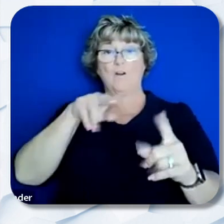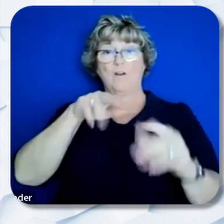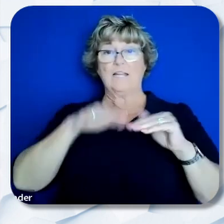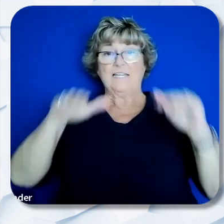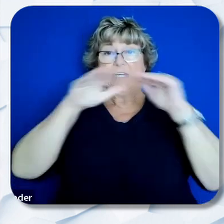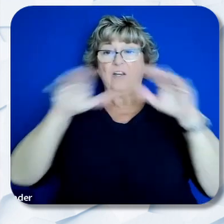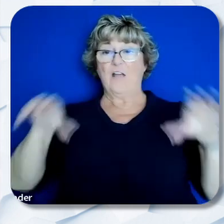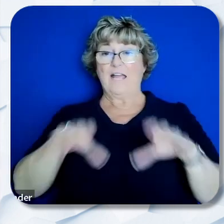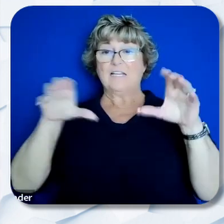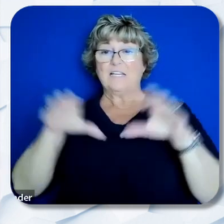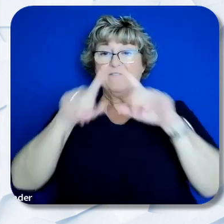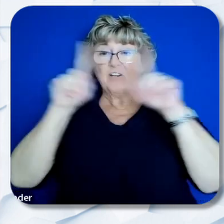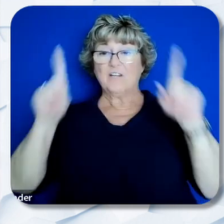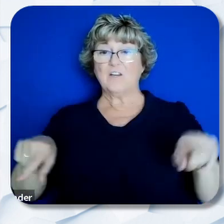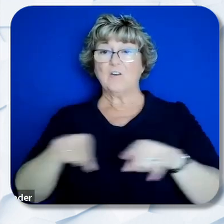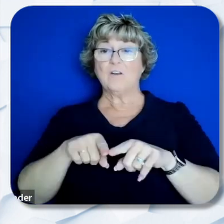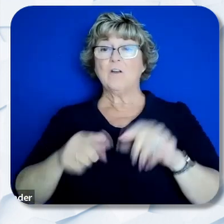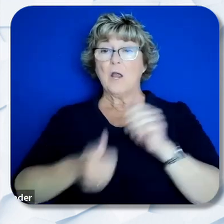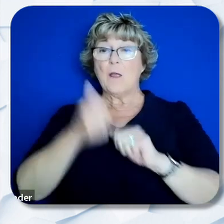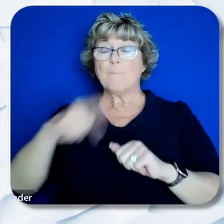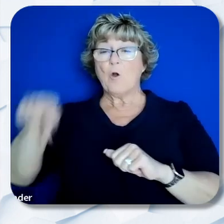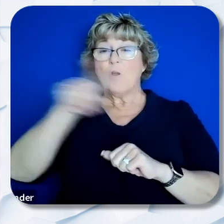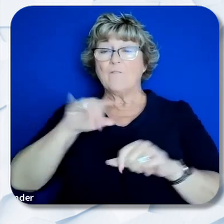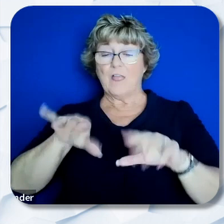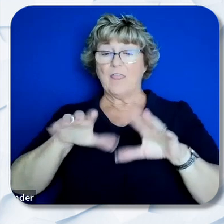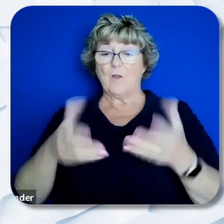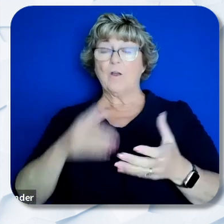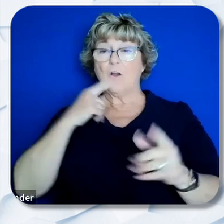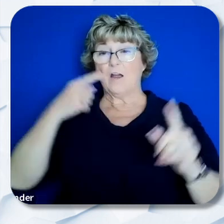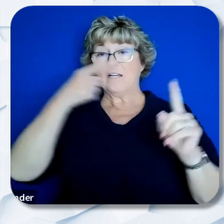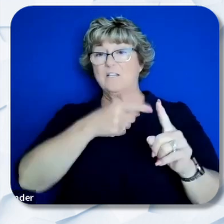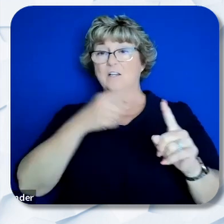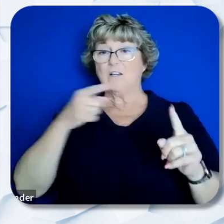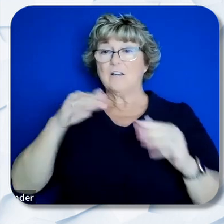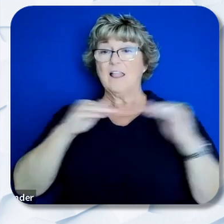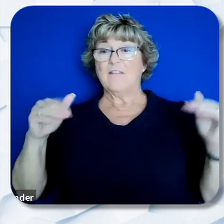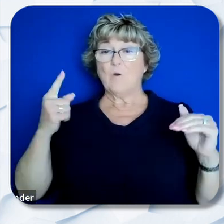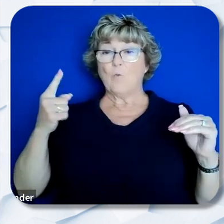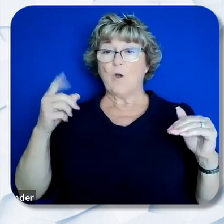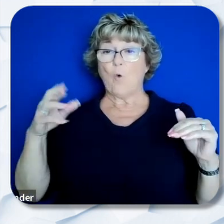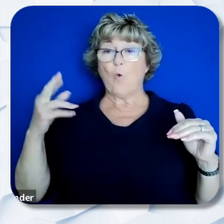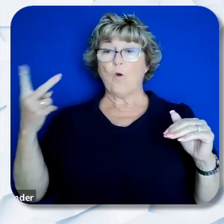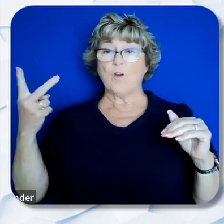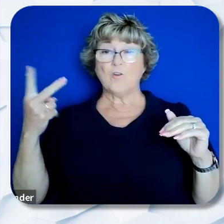chart. Most of you in this group are Targeted Level 1 and 2. Your activities are completed